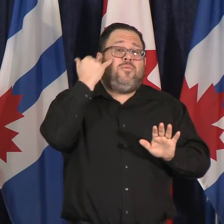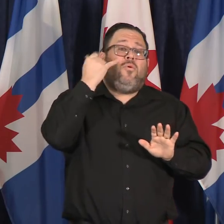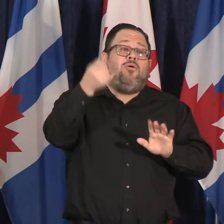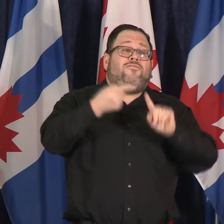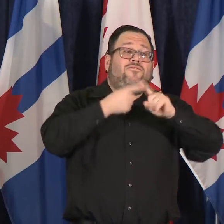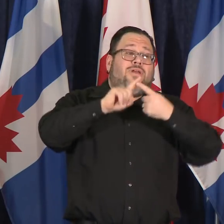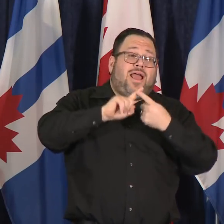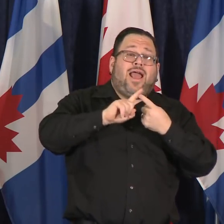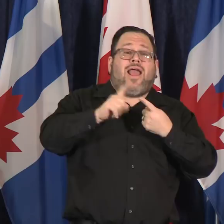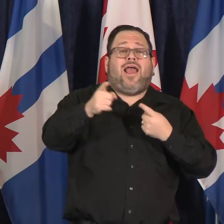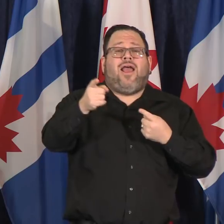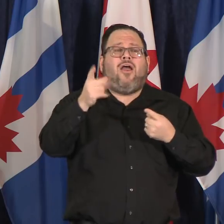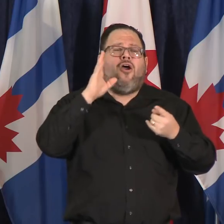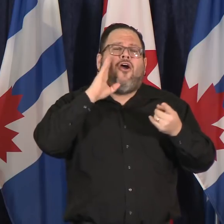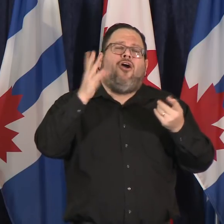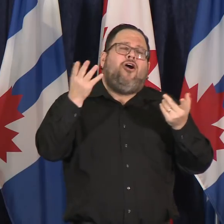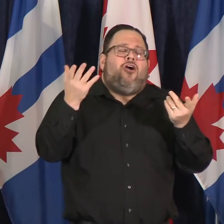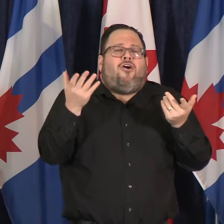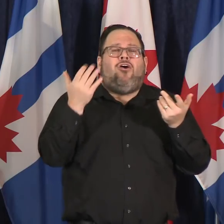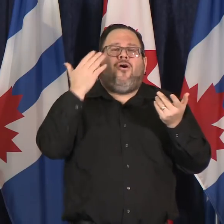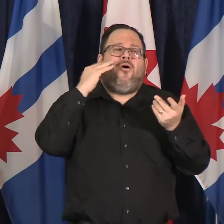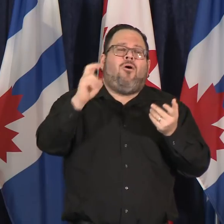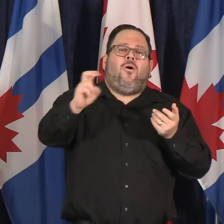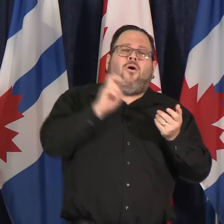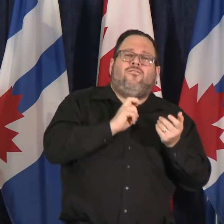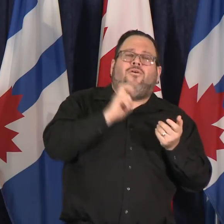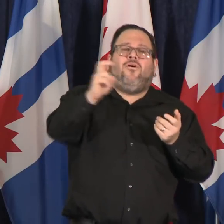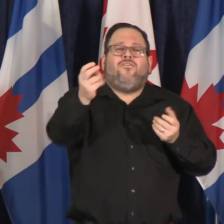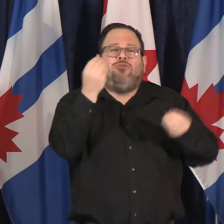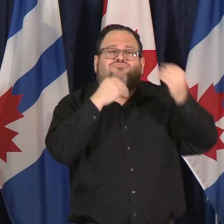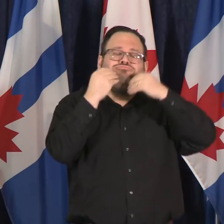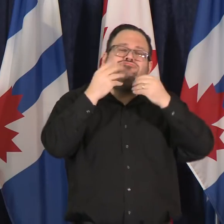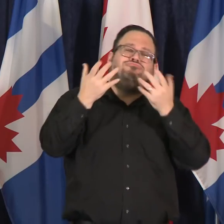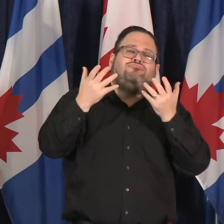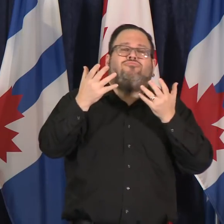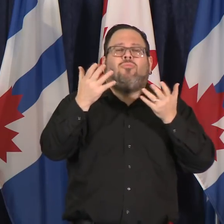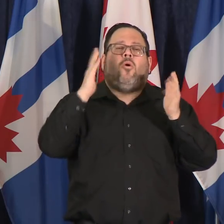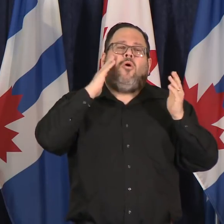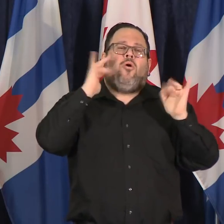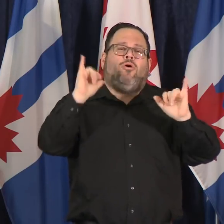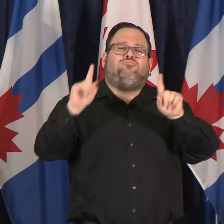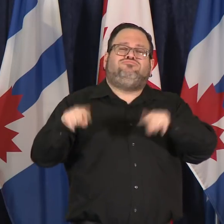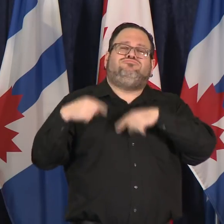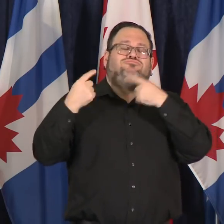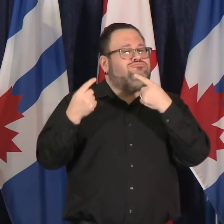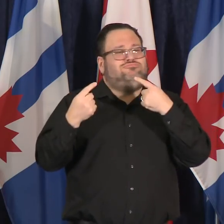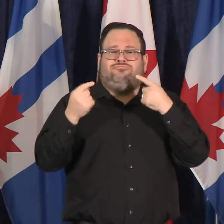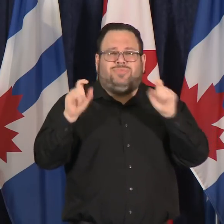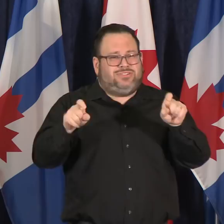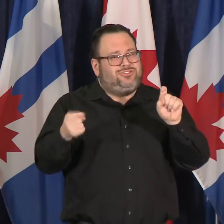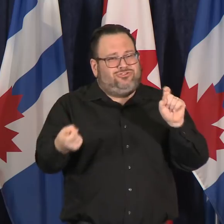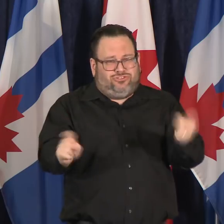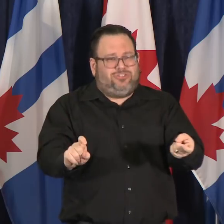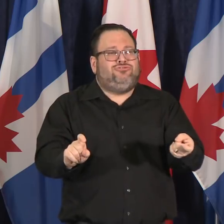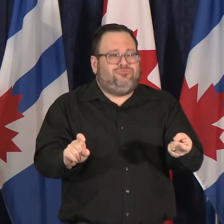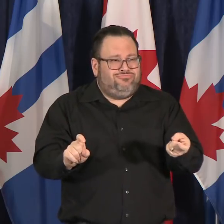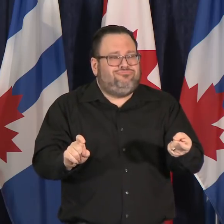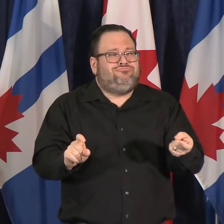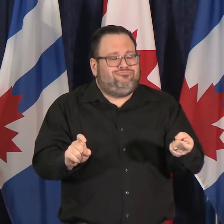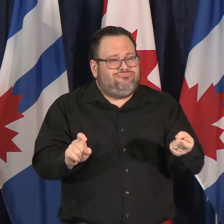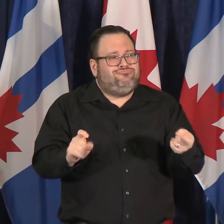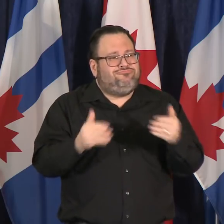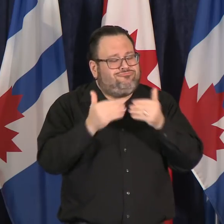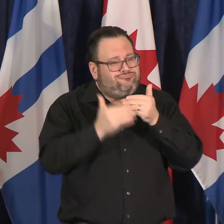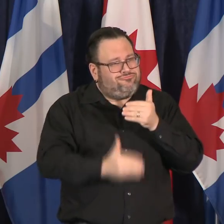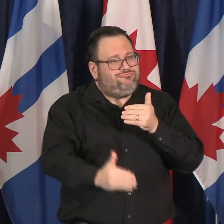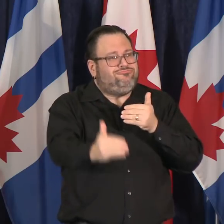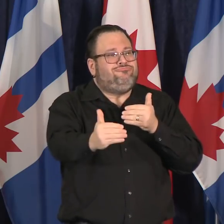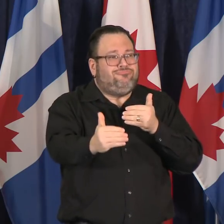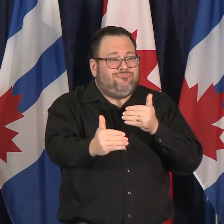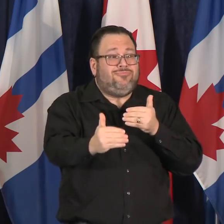not social distancing arranging playdates for your children is also not